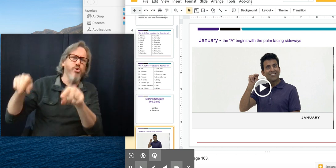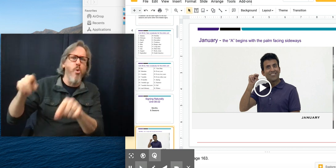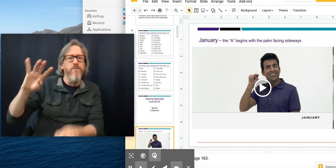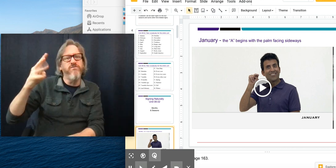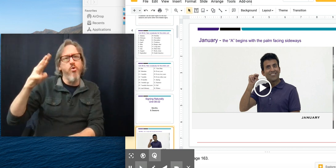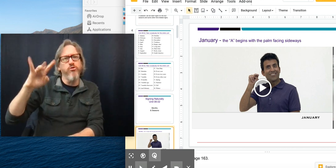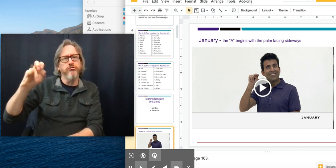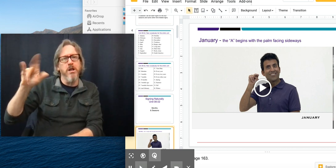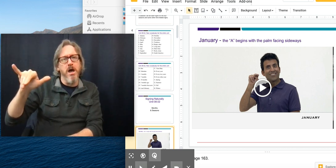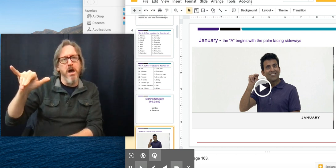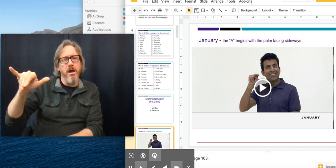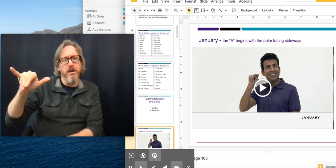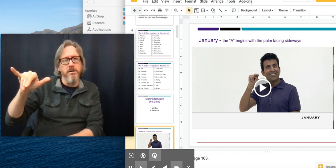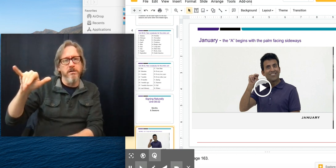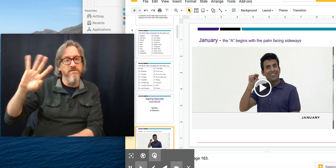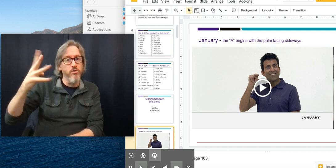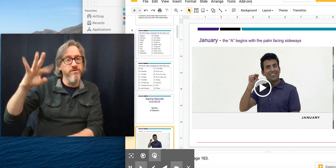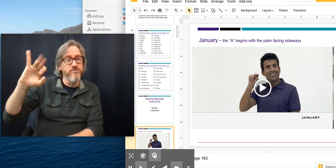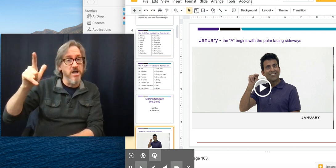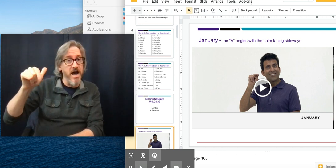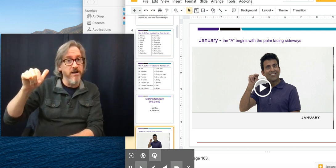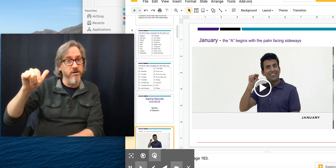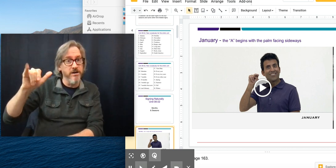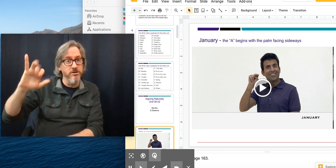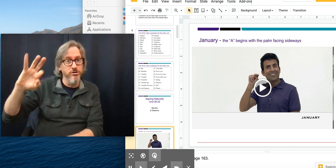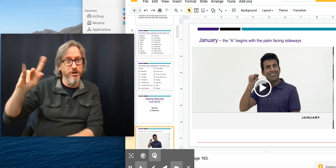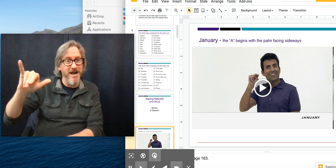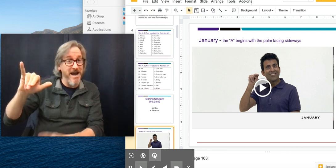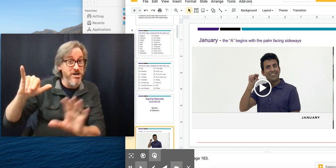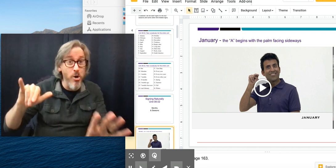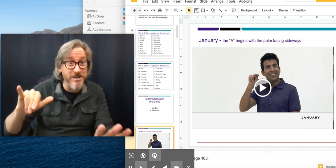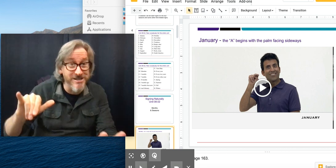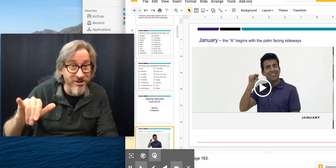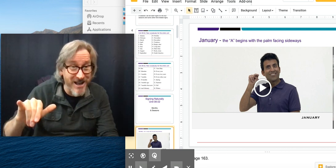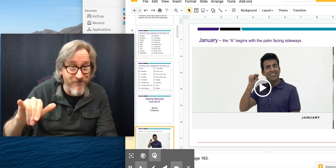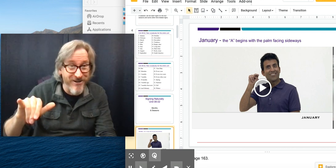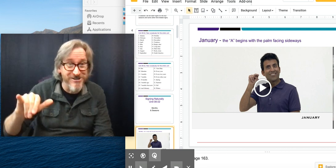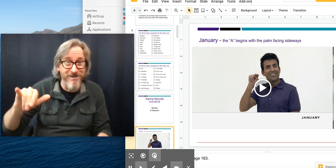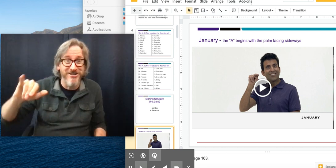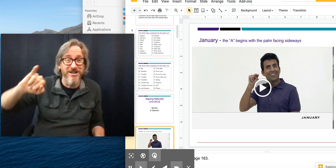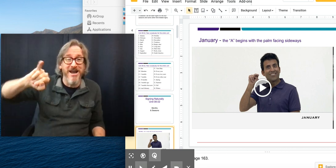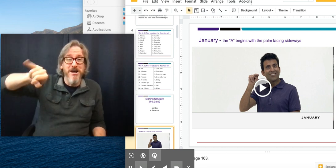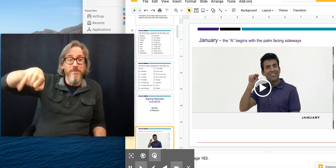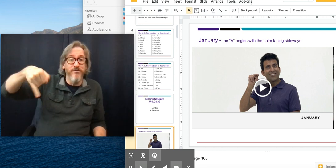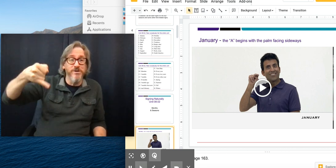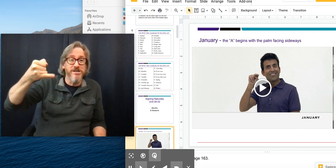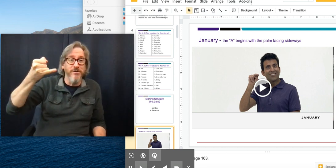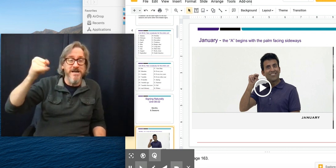Fourth of July right July I know it doesn't look like I'm fingerspelling July if you were to slow